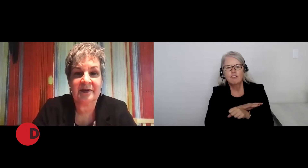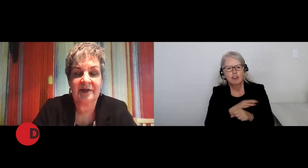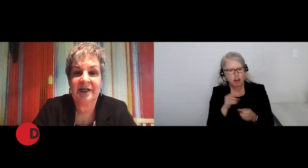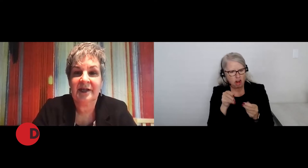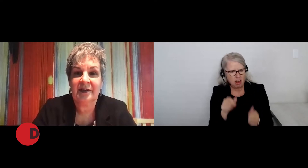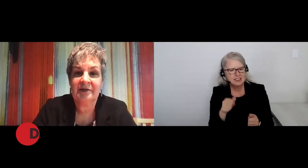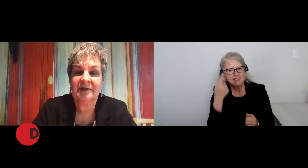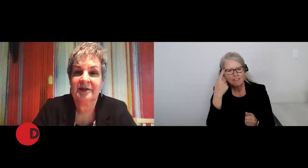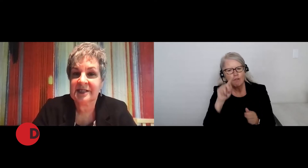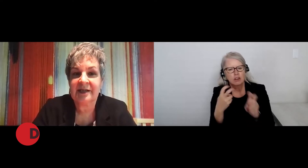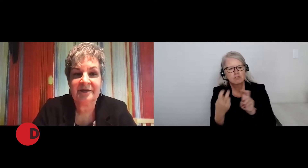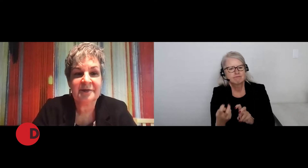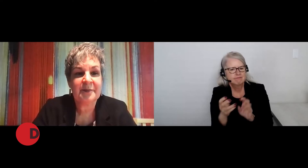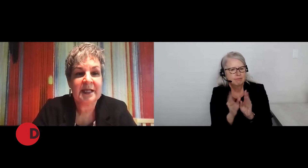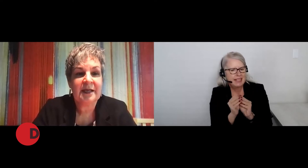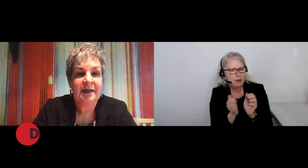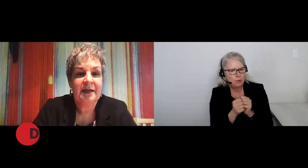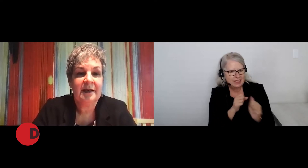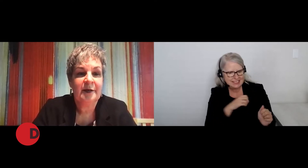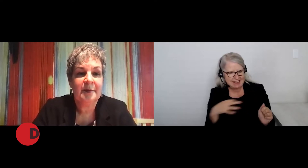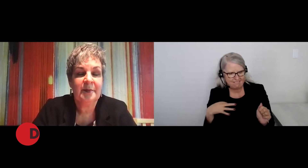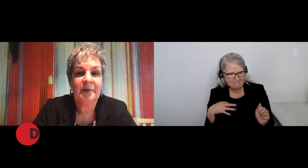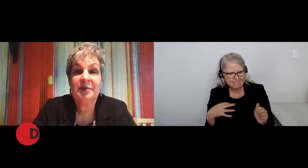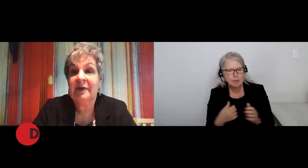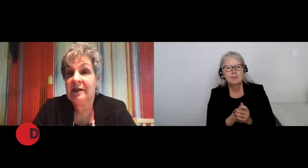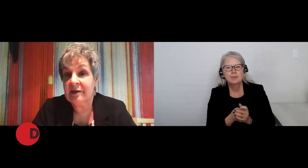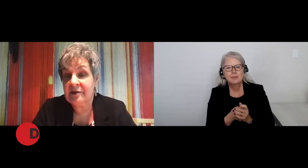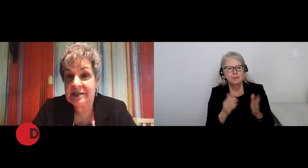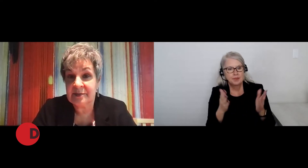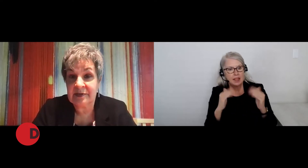We cover the costs for accommodations in meetings with staff.